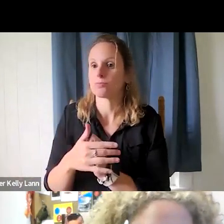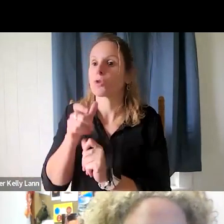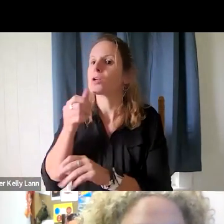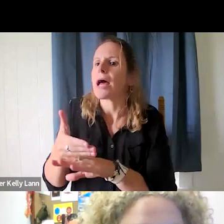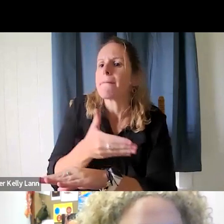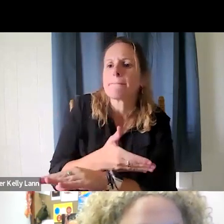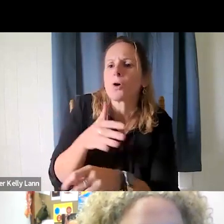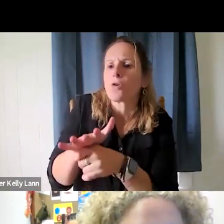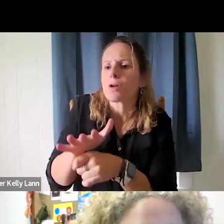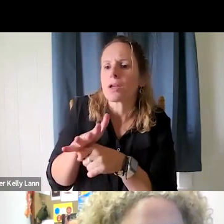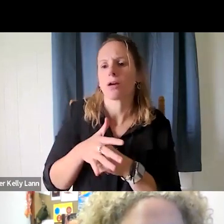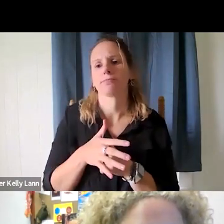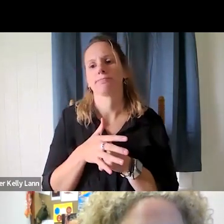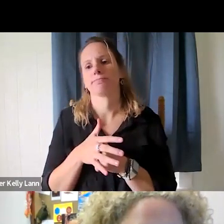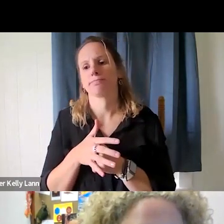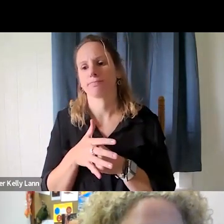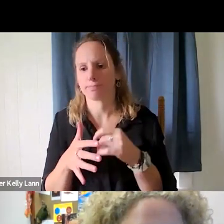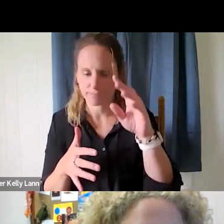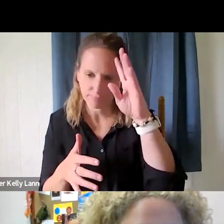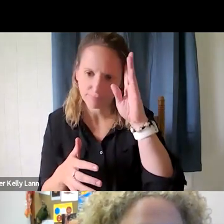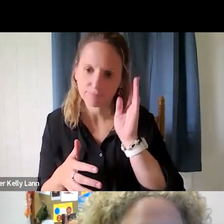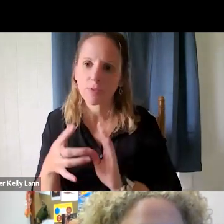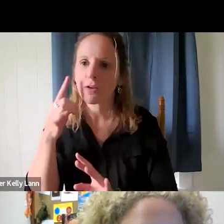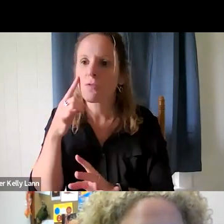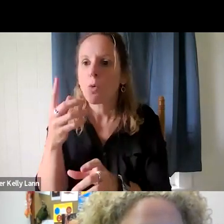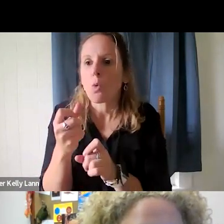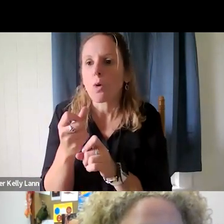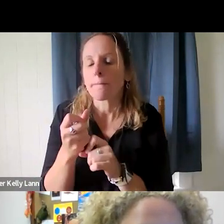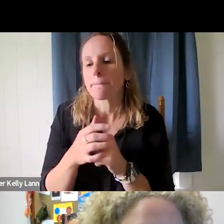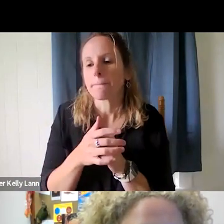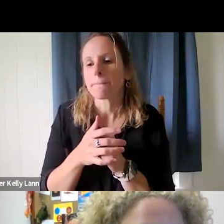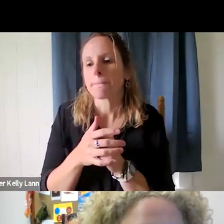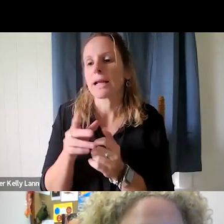to the level of being able to earn substantial gainful income.